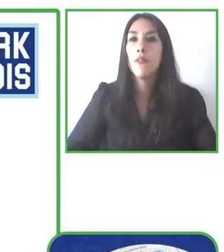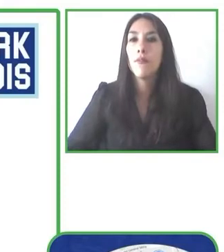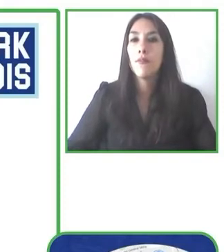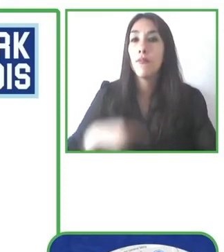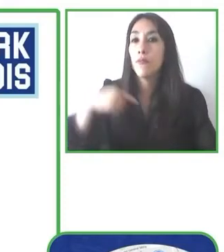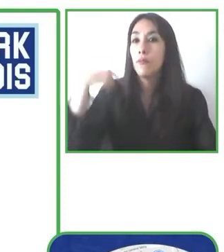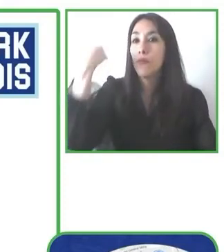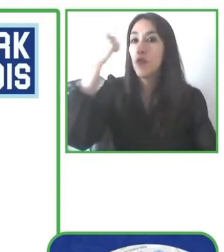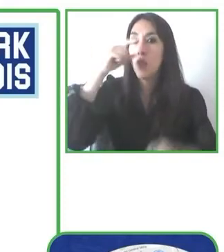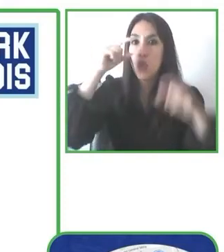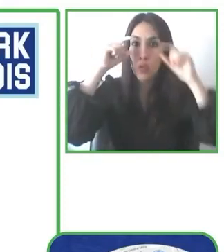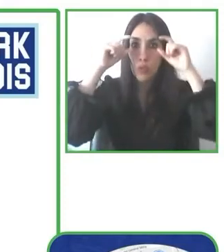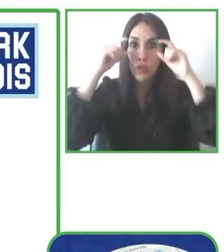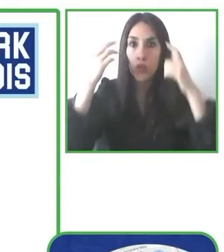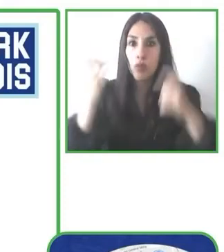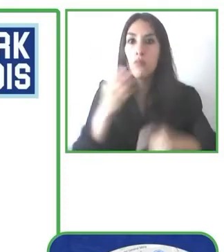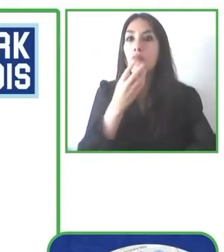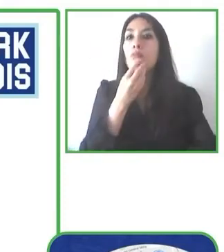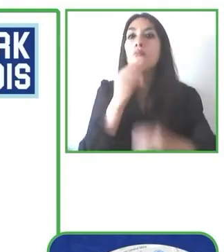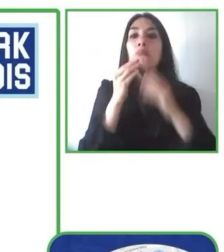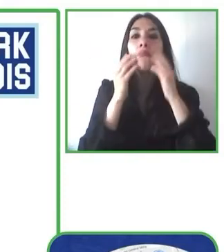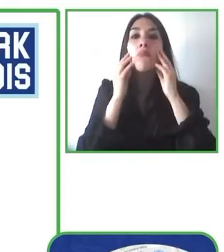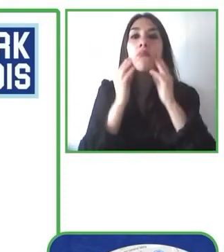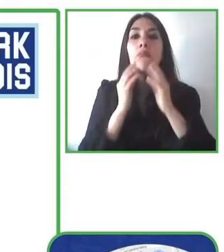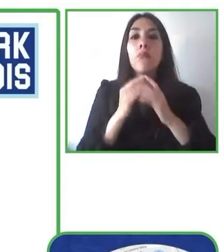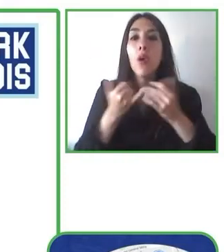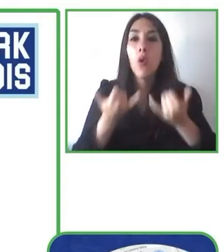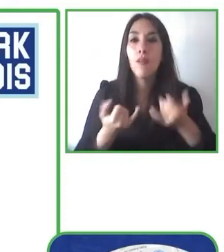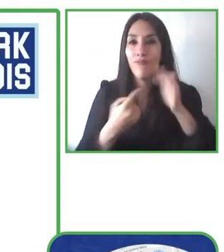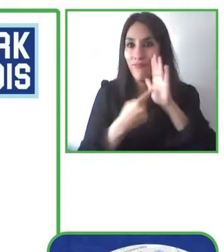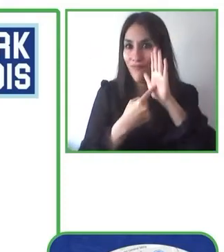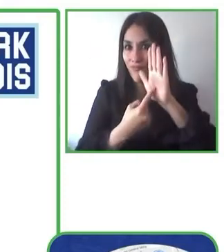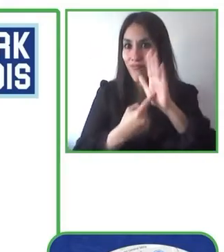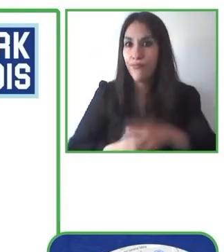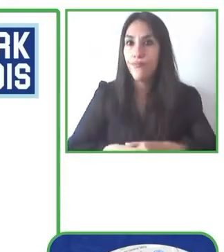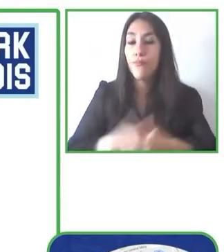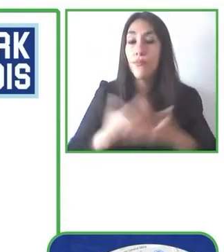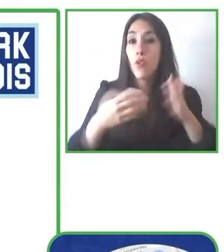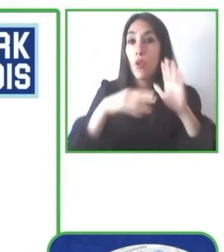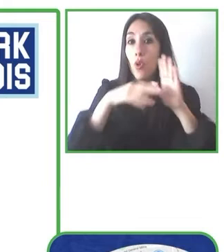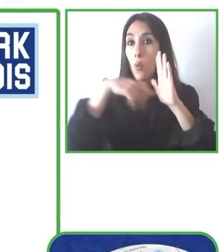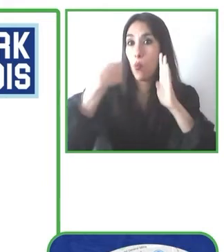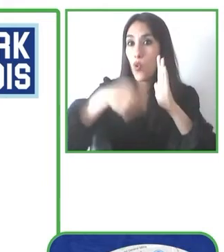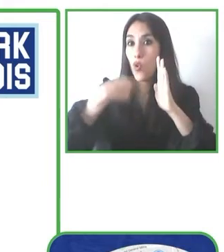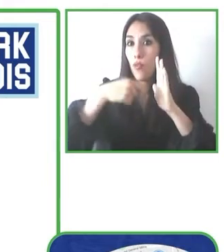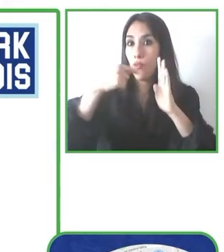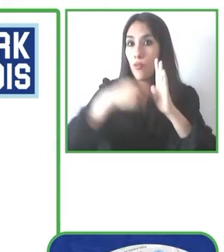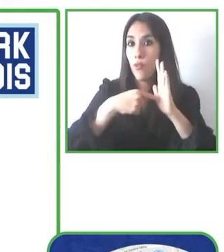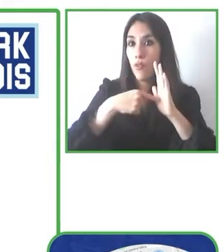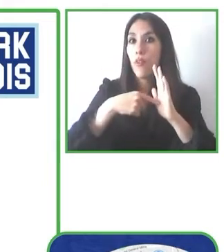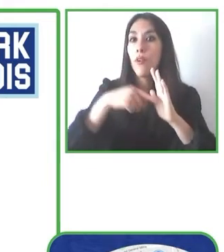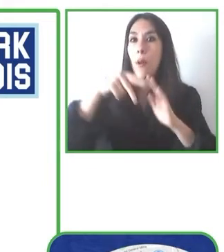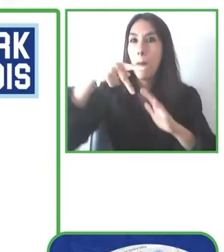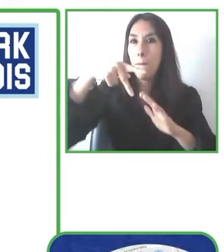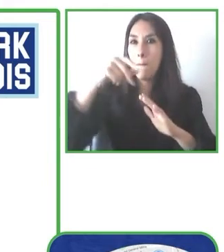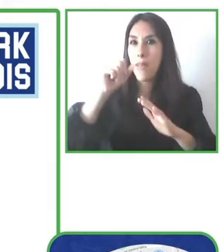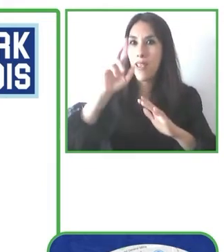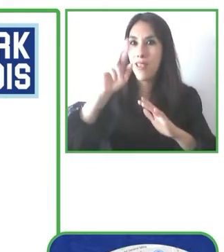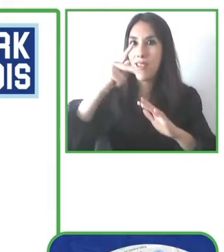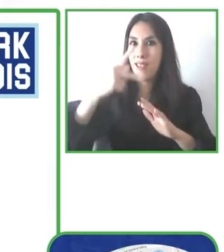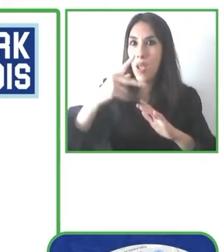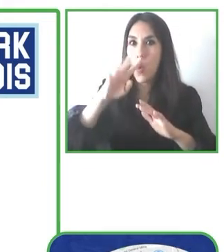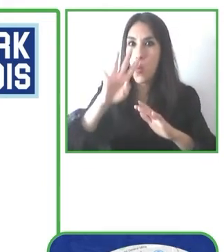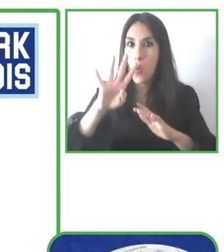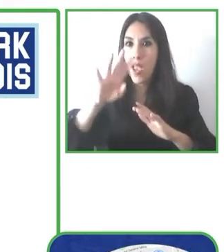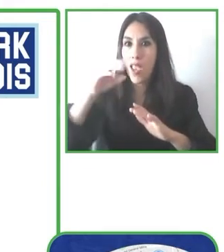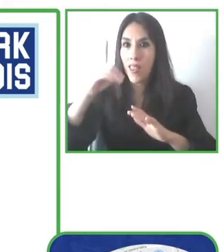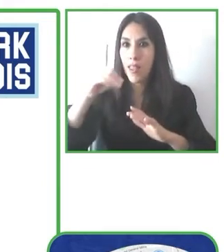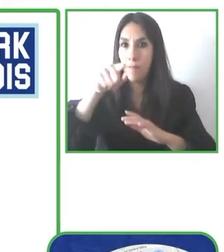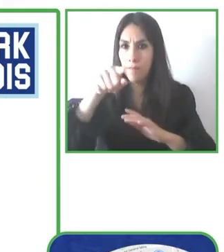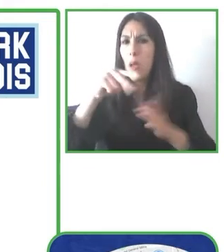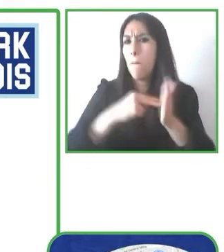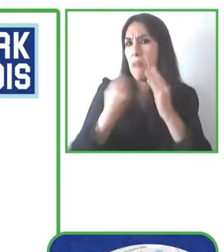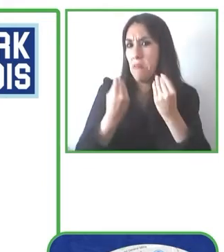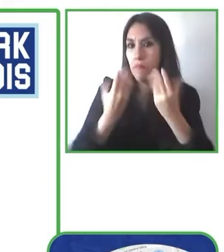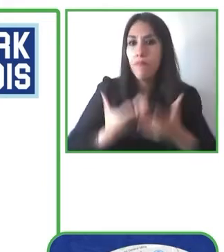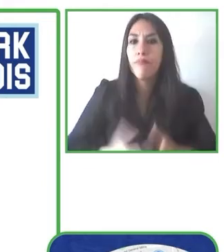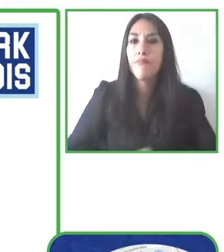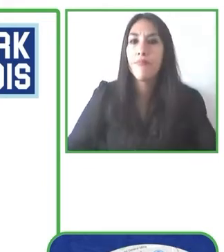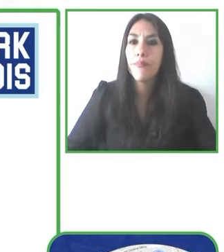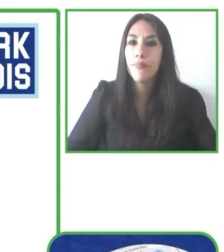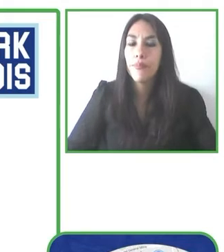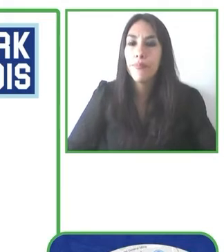and today I’m going to be talking about the Park4Dis project.